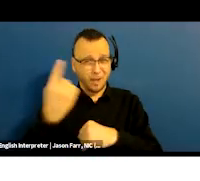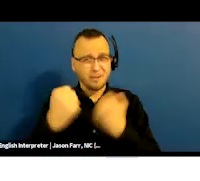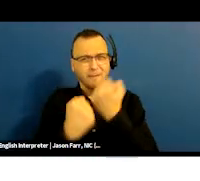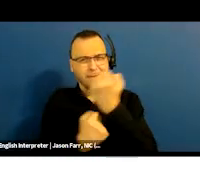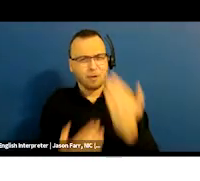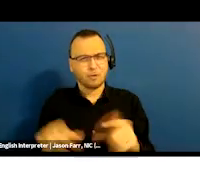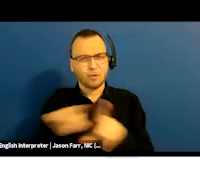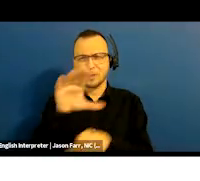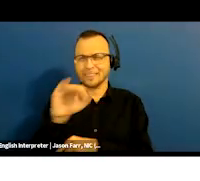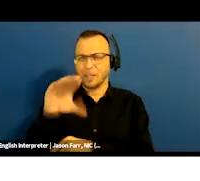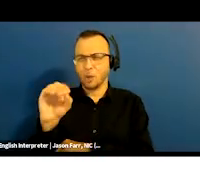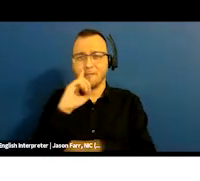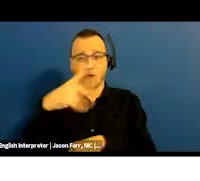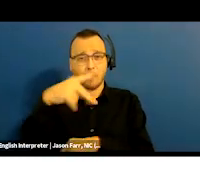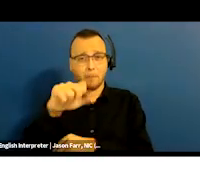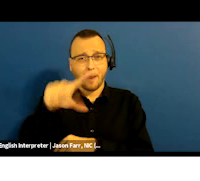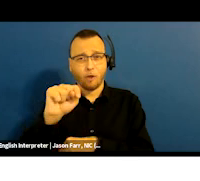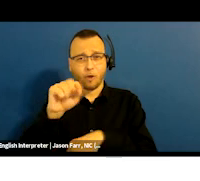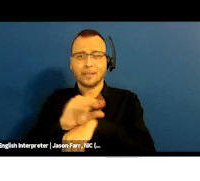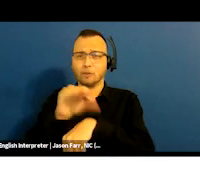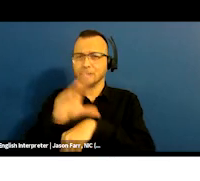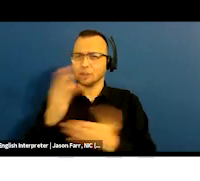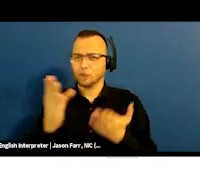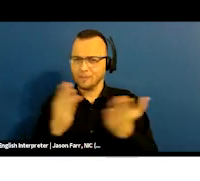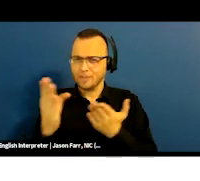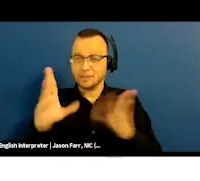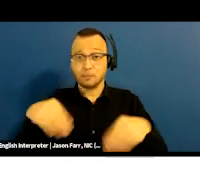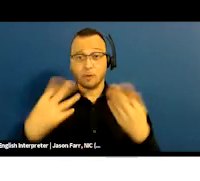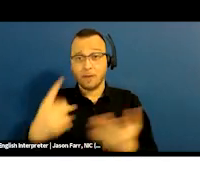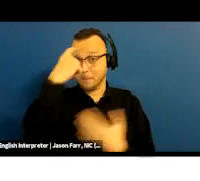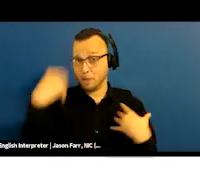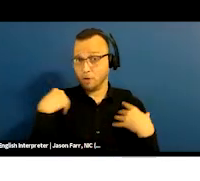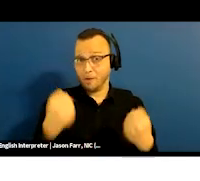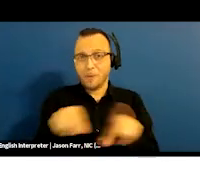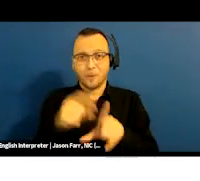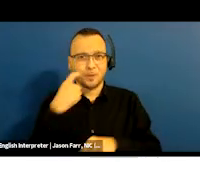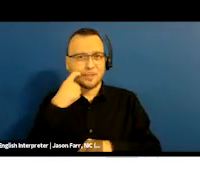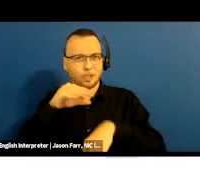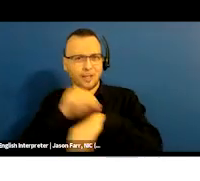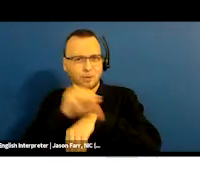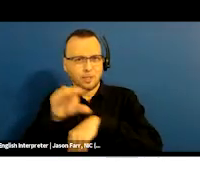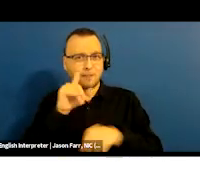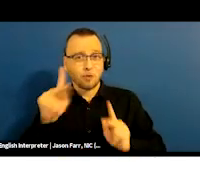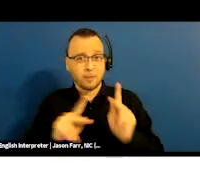he's learned effective methods in de-escalation for those who are experiencing a mental or substance use crisis.